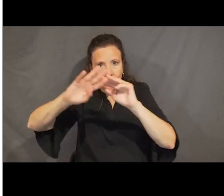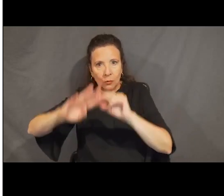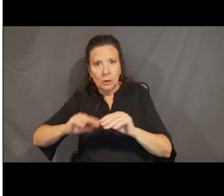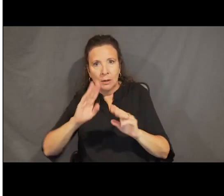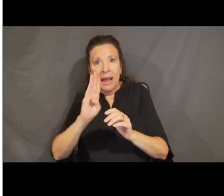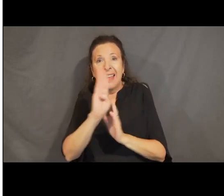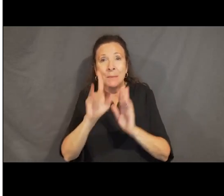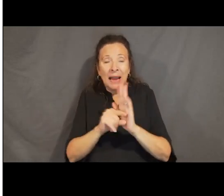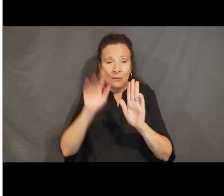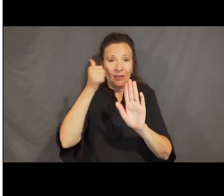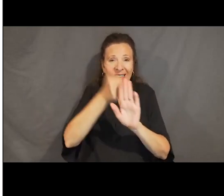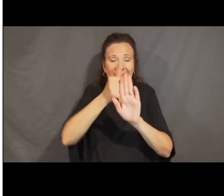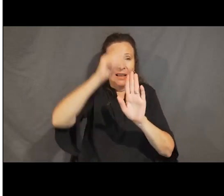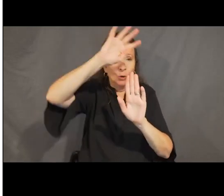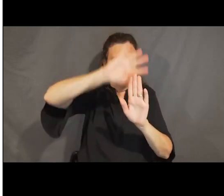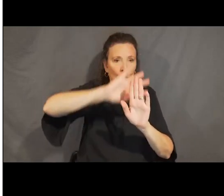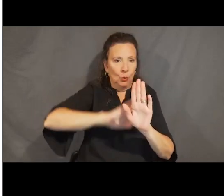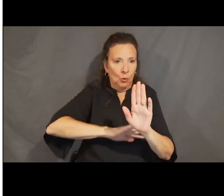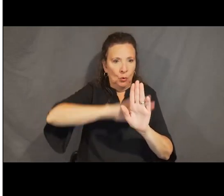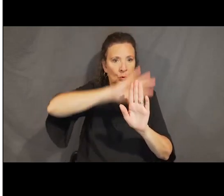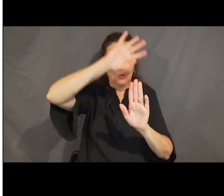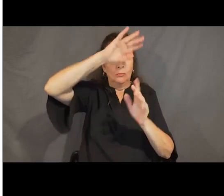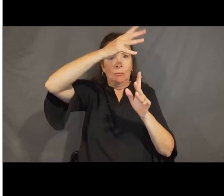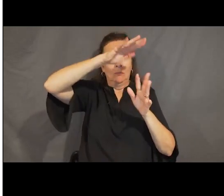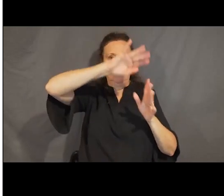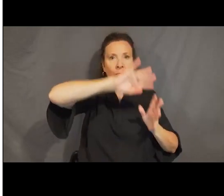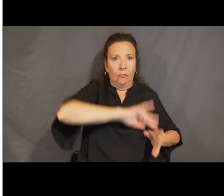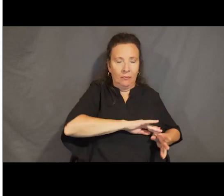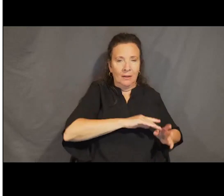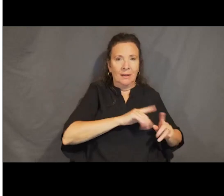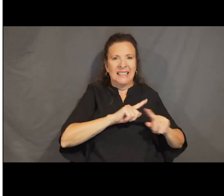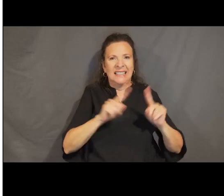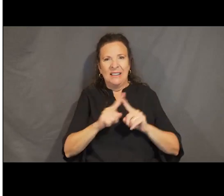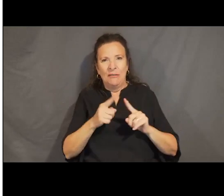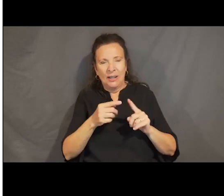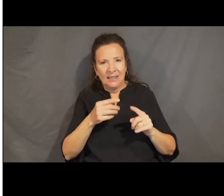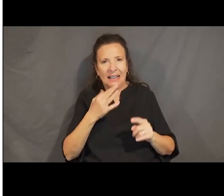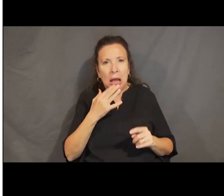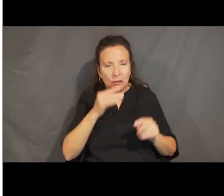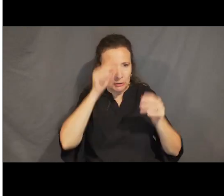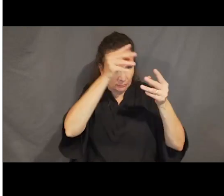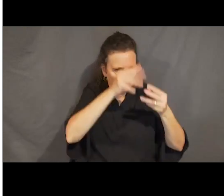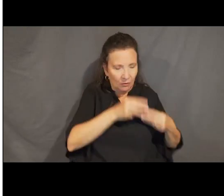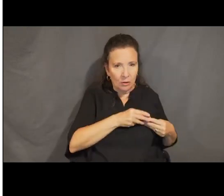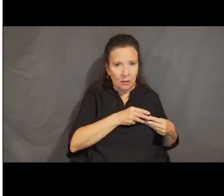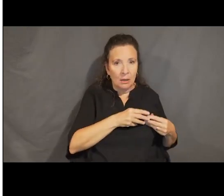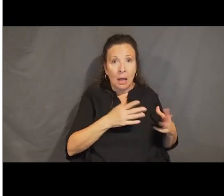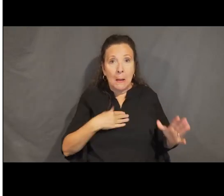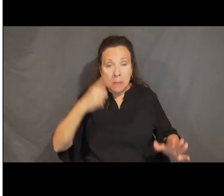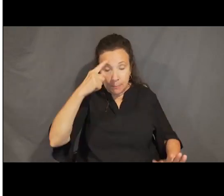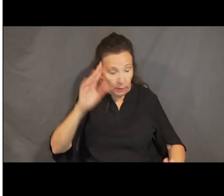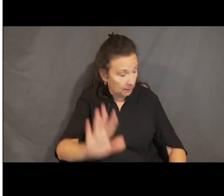but it just makes my brain freeze over as I have to pull out the little dropper tool. Where do I